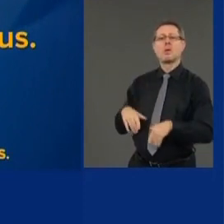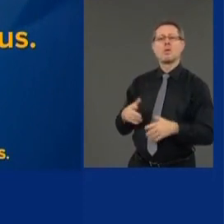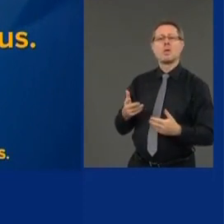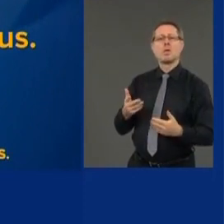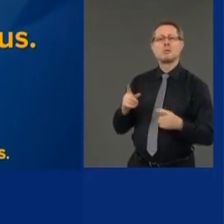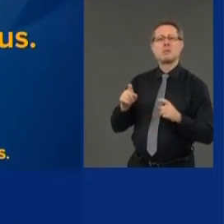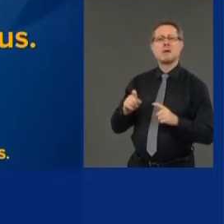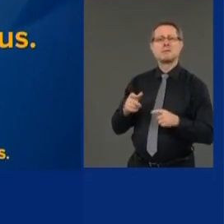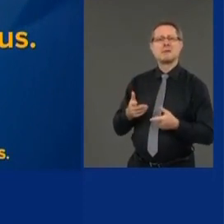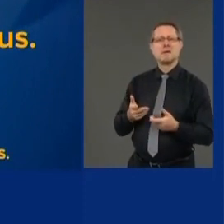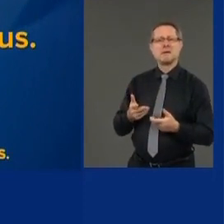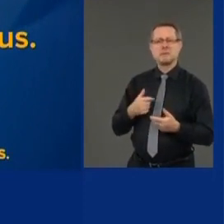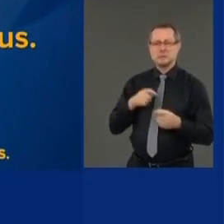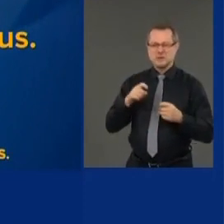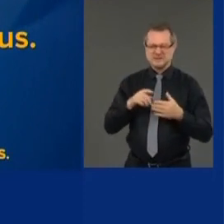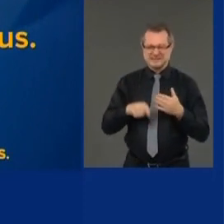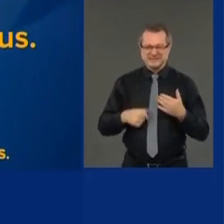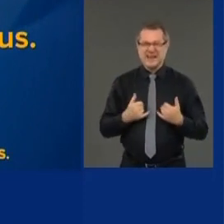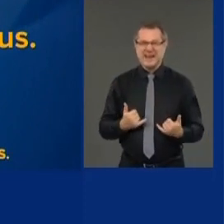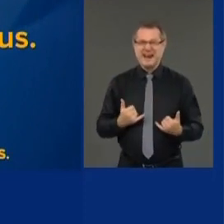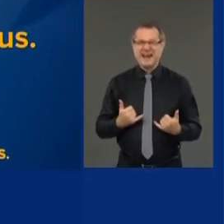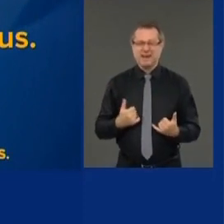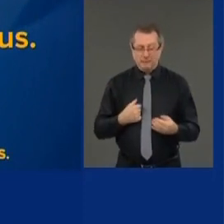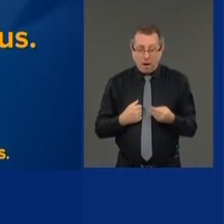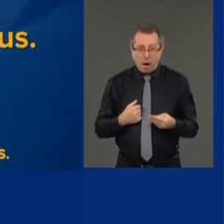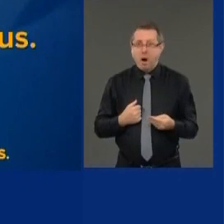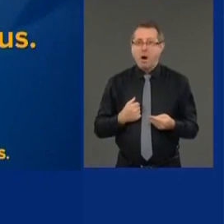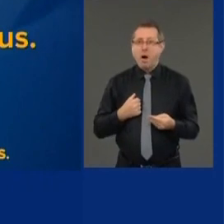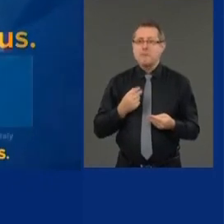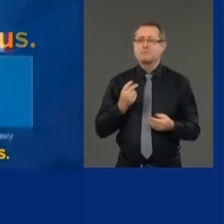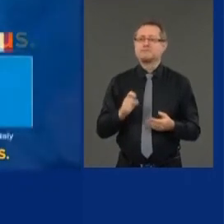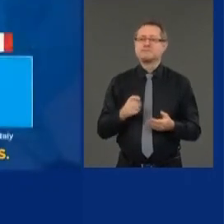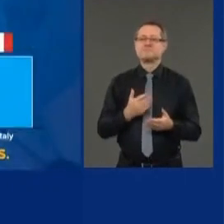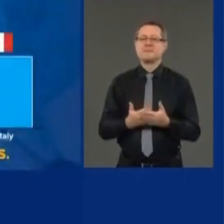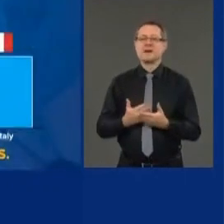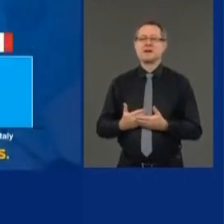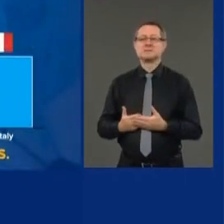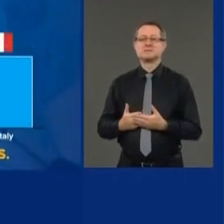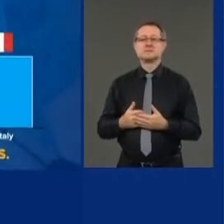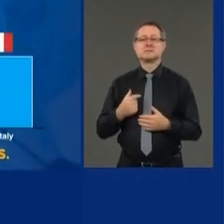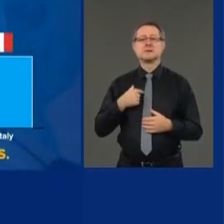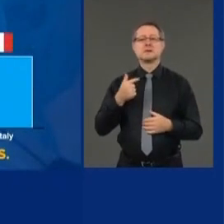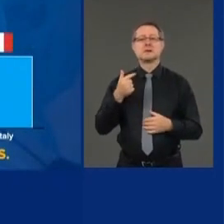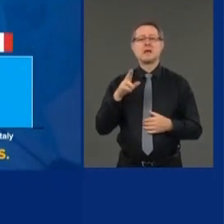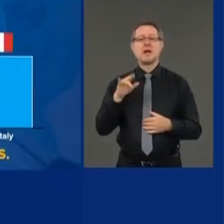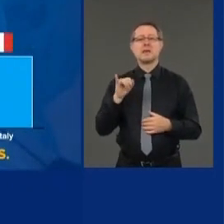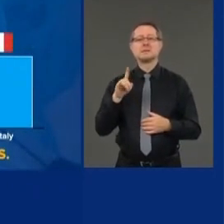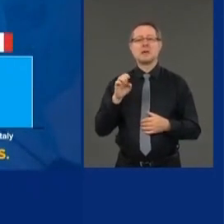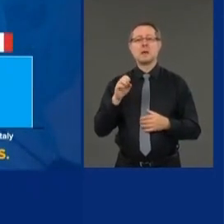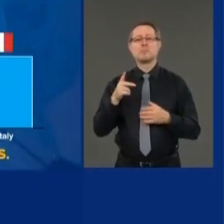GOING UP.